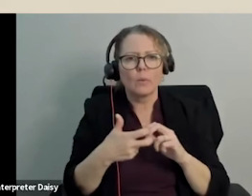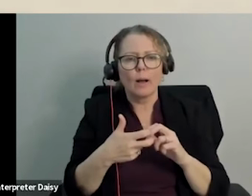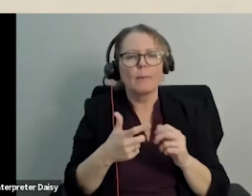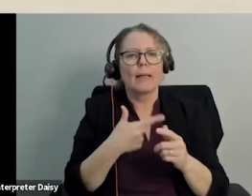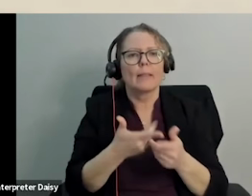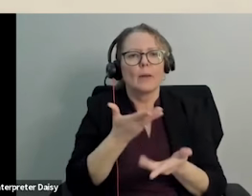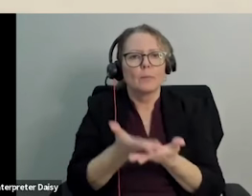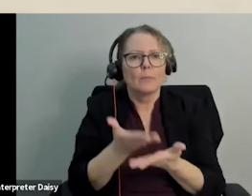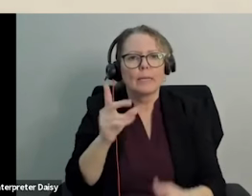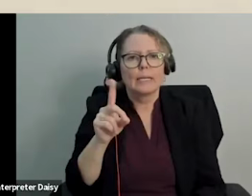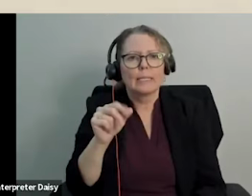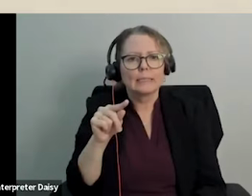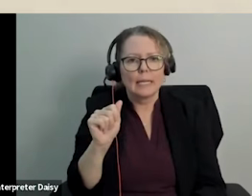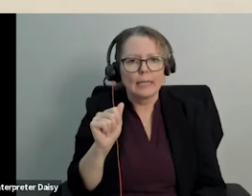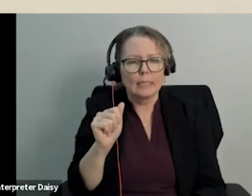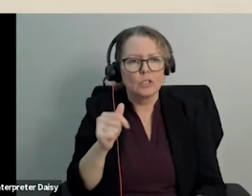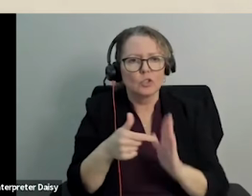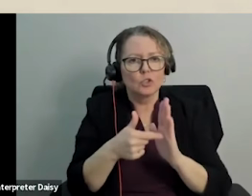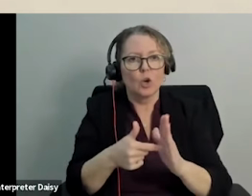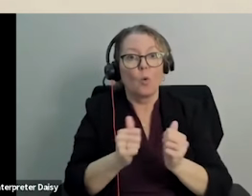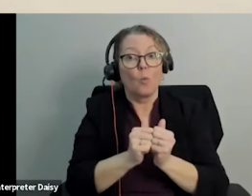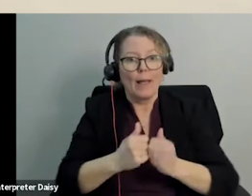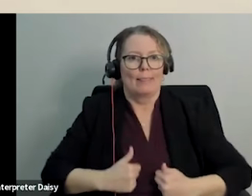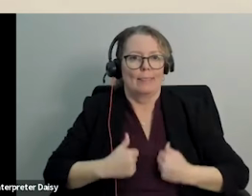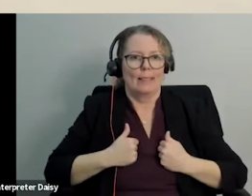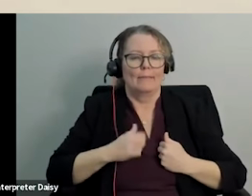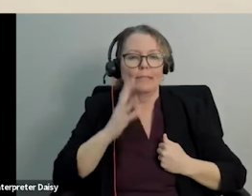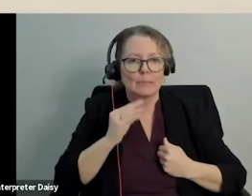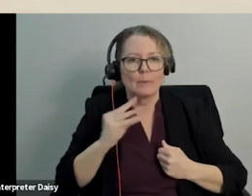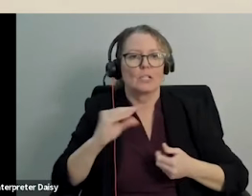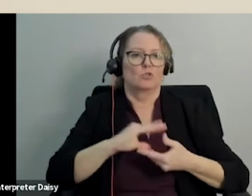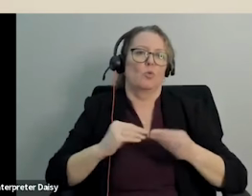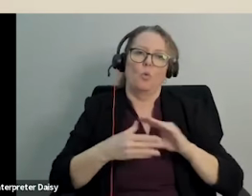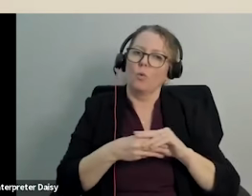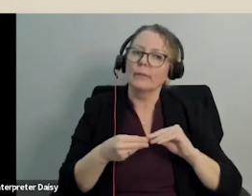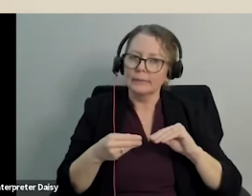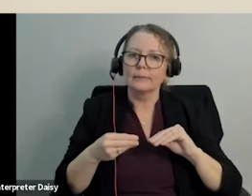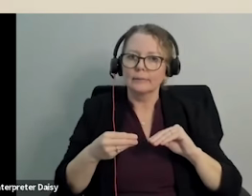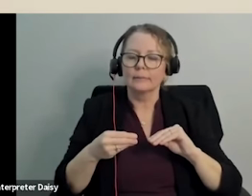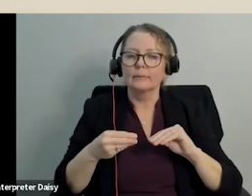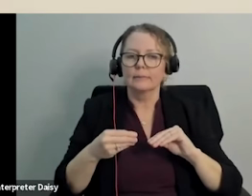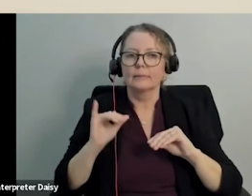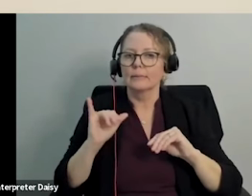and then accompanying that with lived experience and stories is something you can definitely do